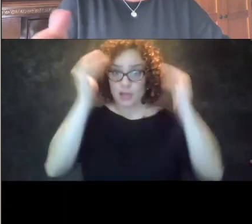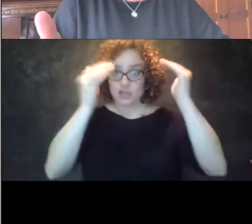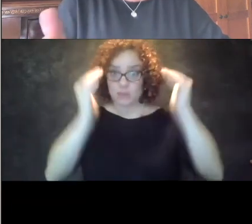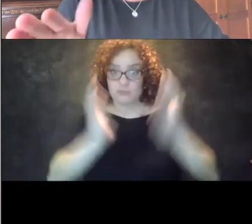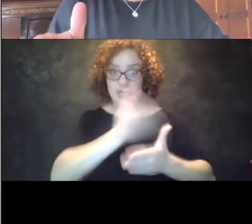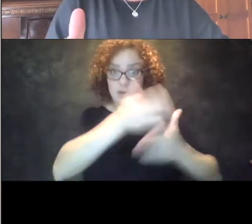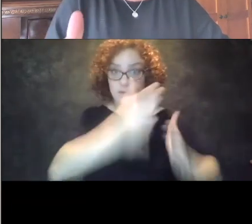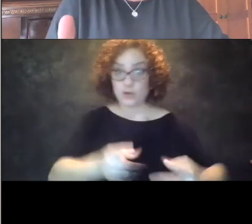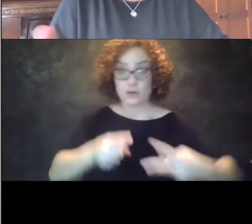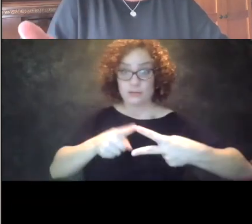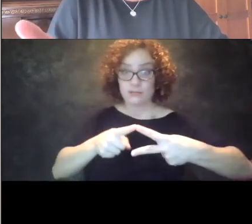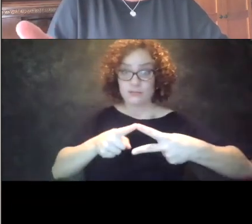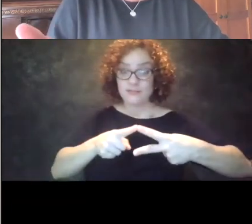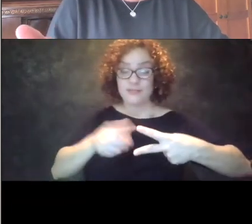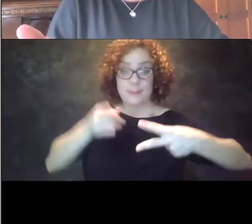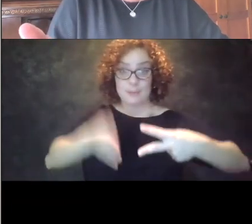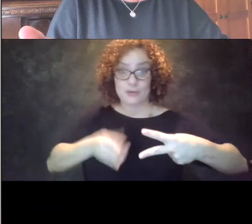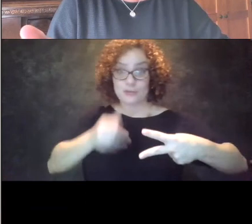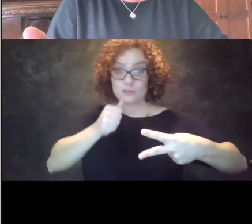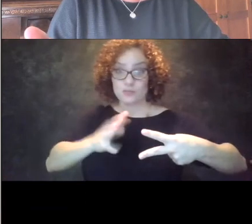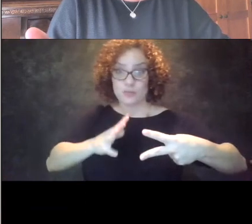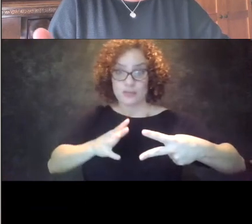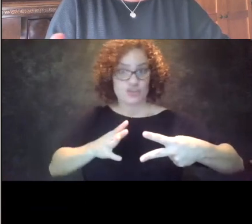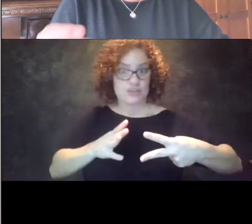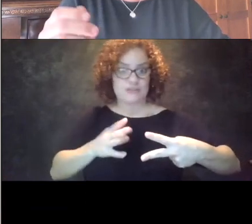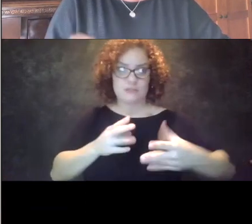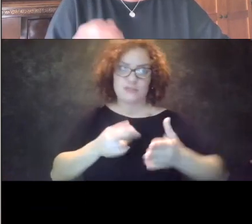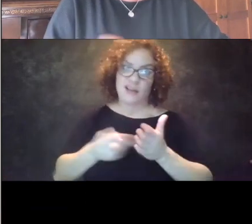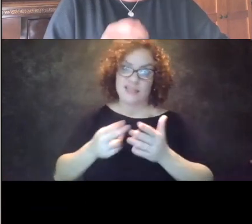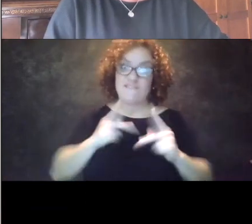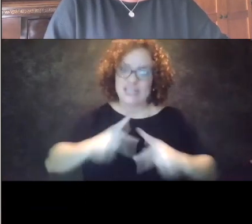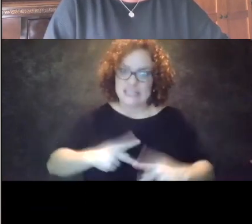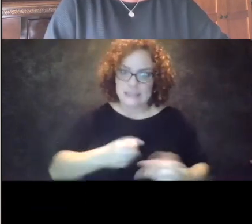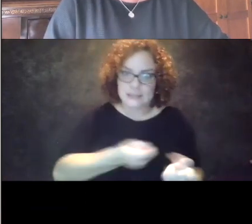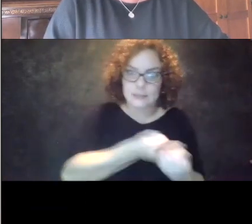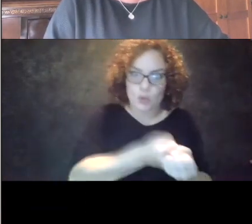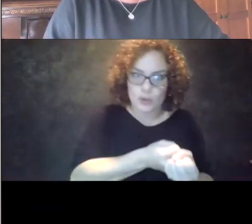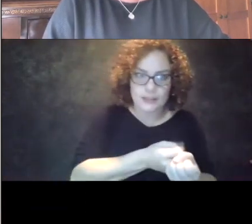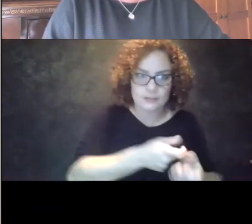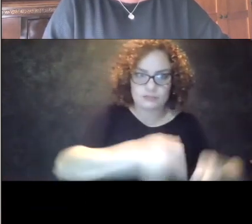there honestly physically supporting the student whose drumming with another student. And she's